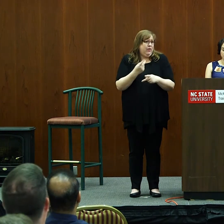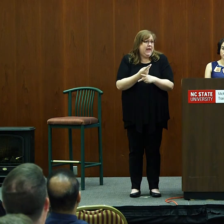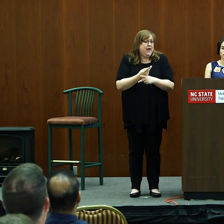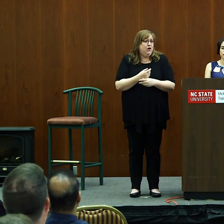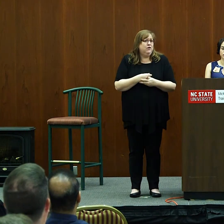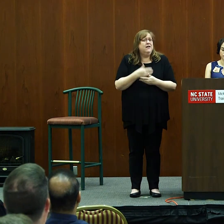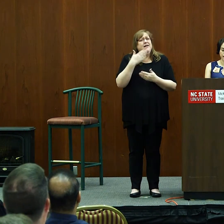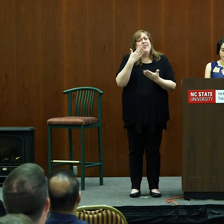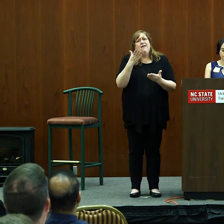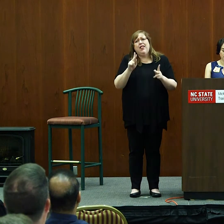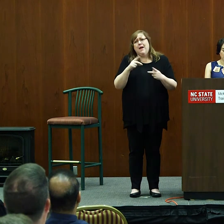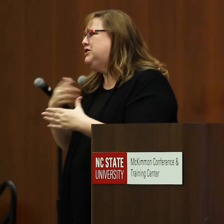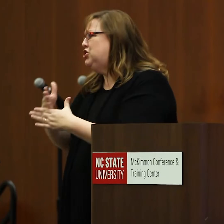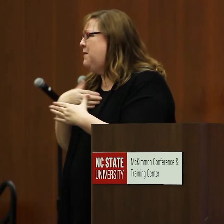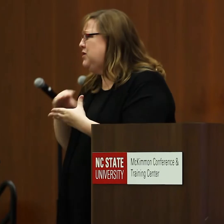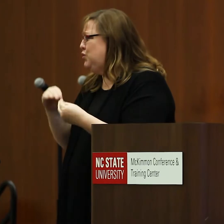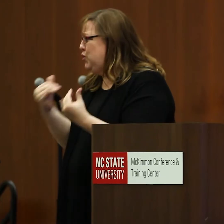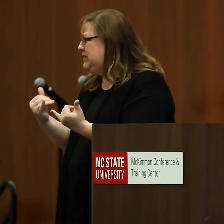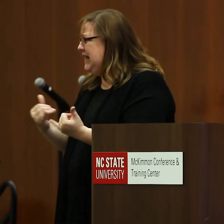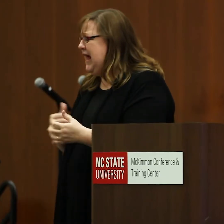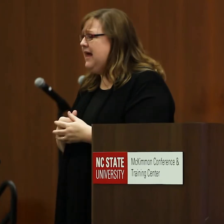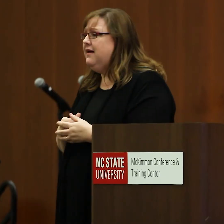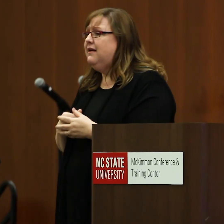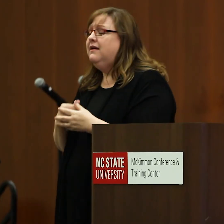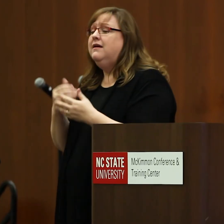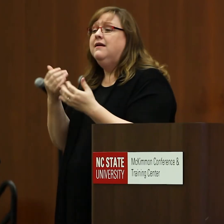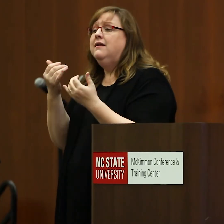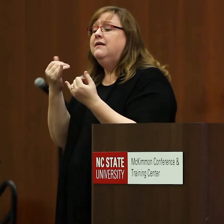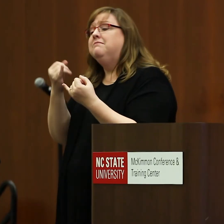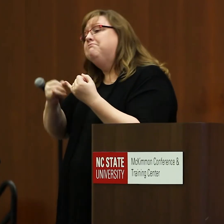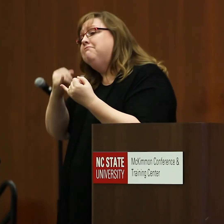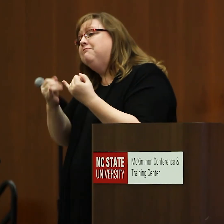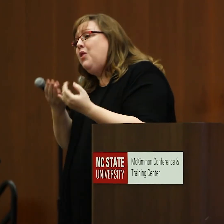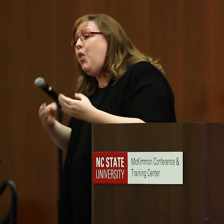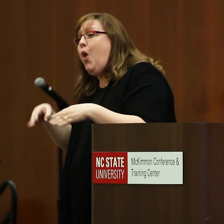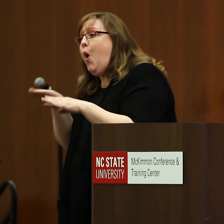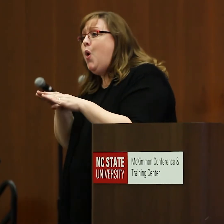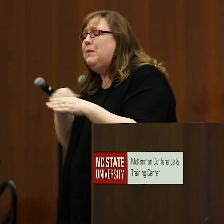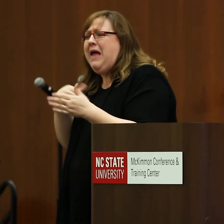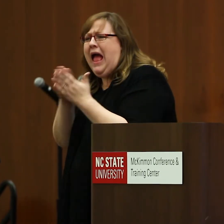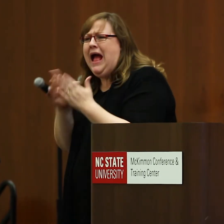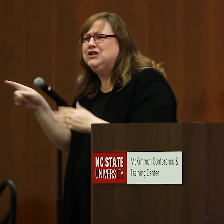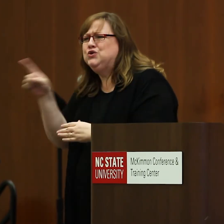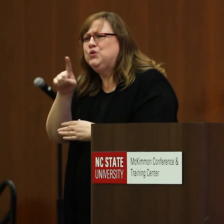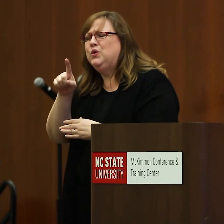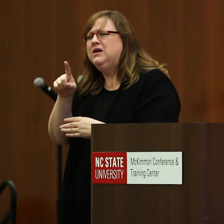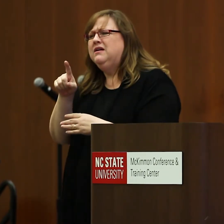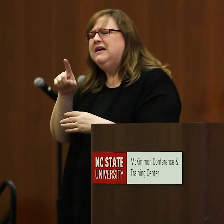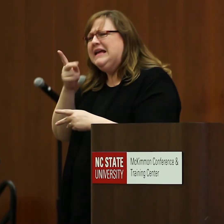my story today. I want to close by asking you to keep families like mine in mind